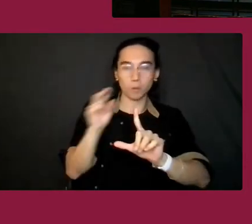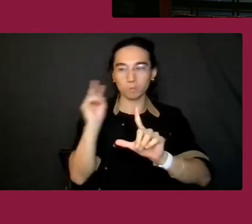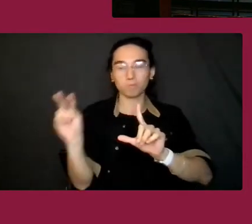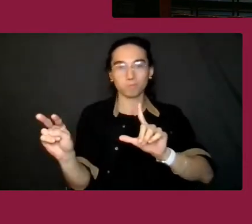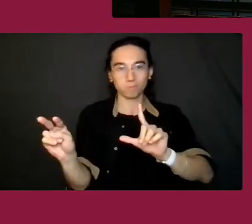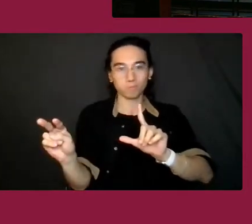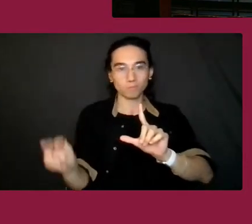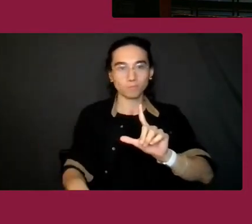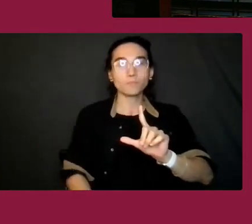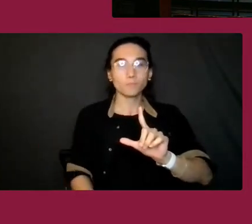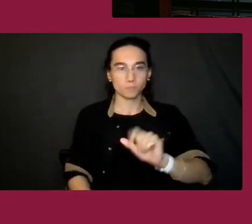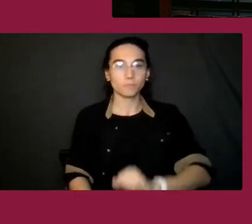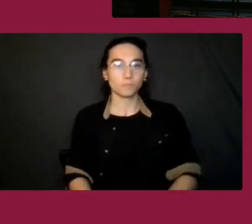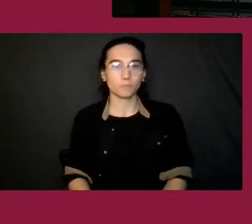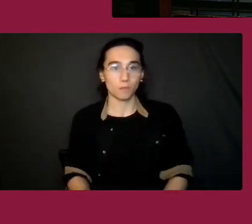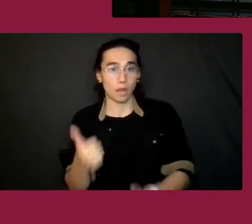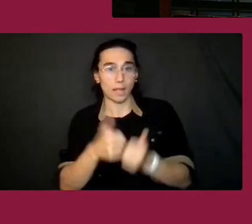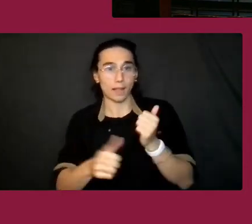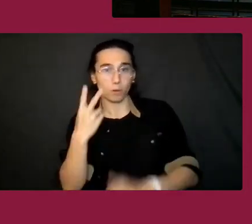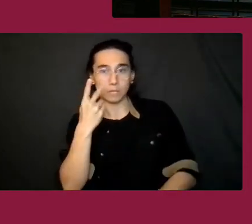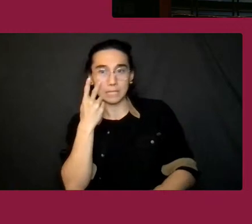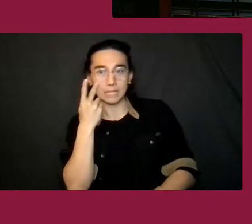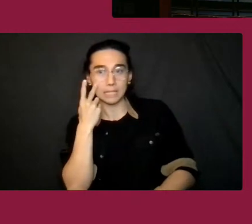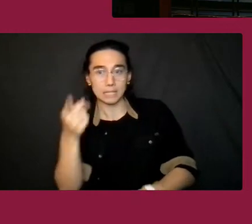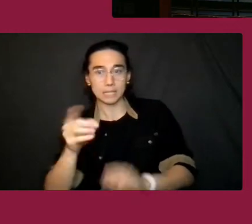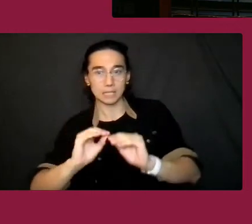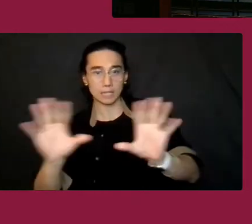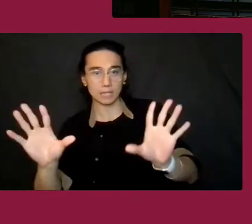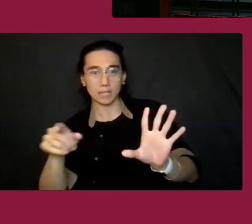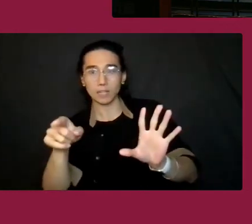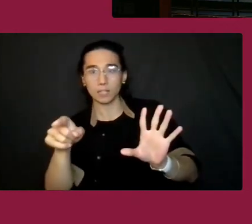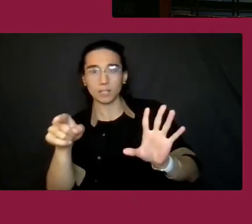I don't know if everybody can see the PowerPoint, uh, now I'm